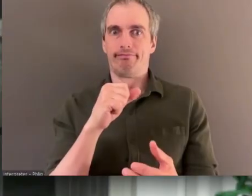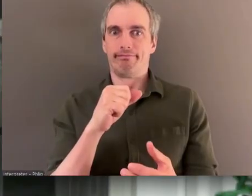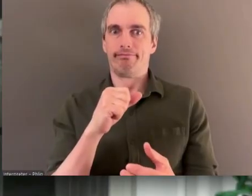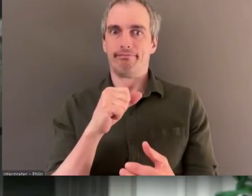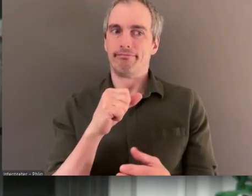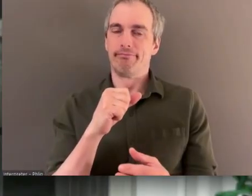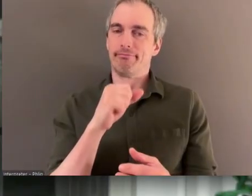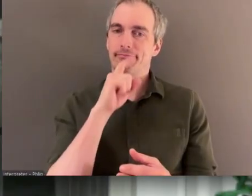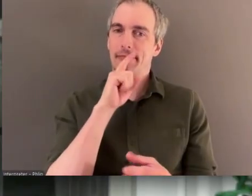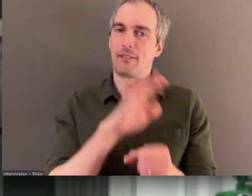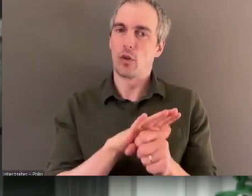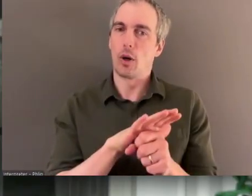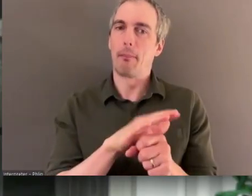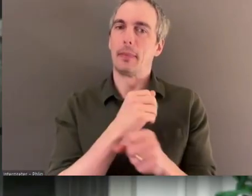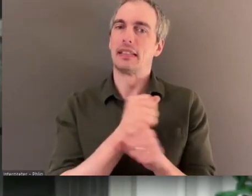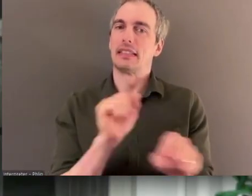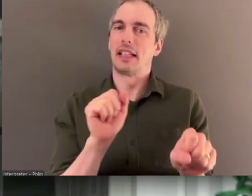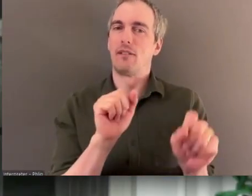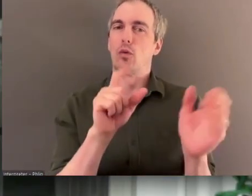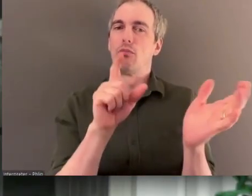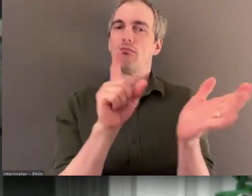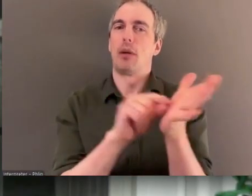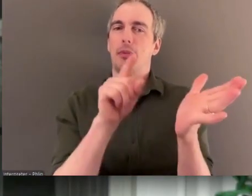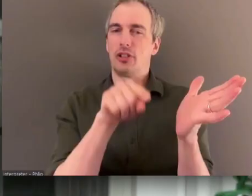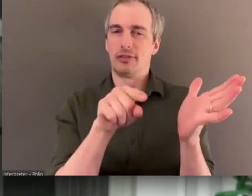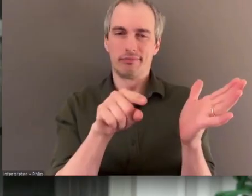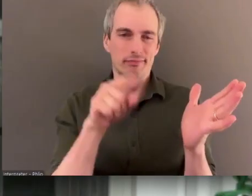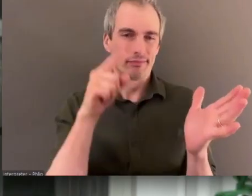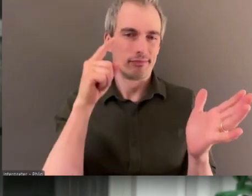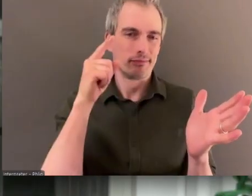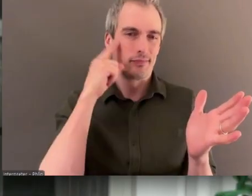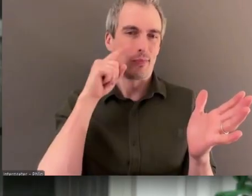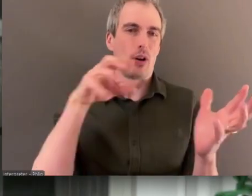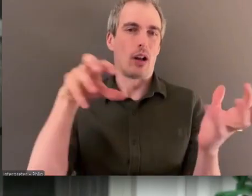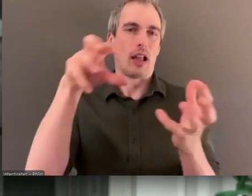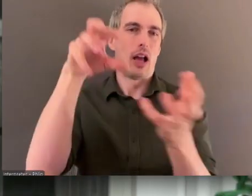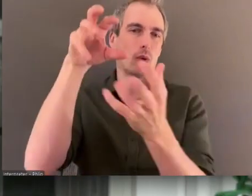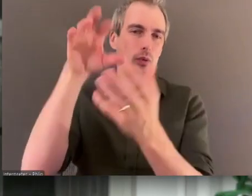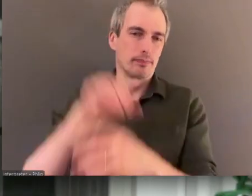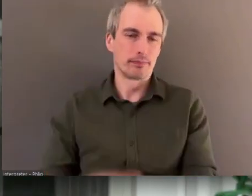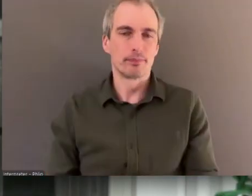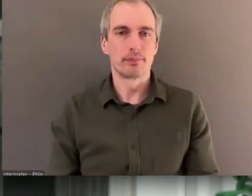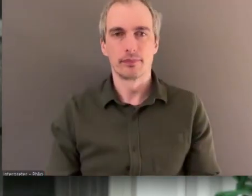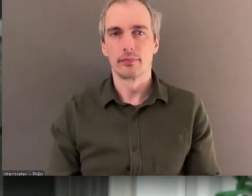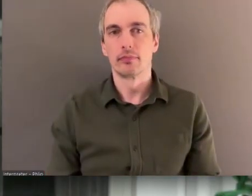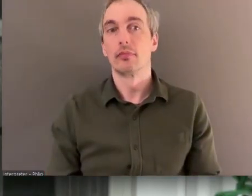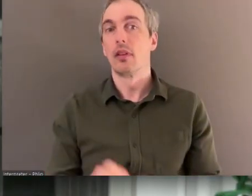The other piece of it that I would say is a ring for open source, especially in the AI world, is